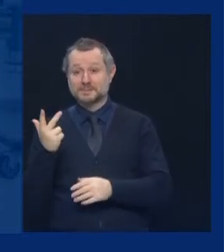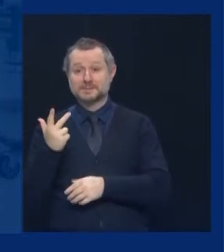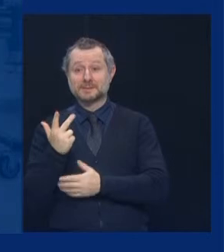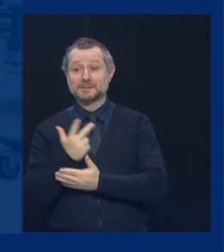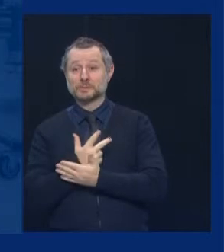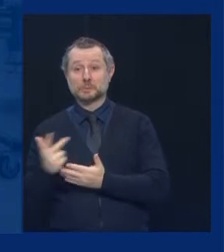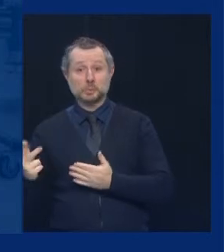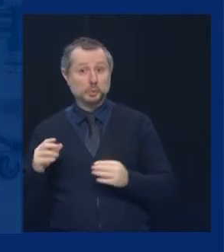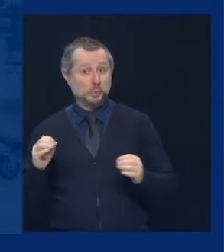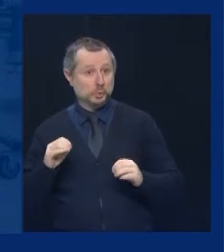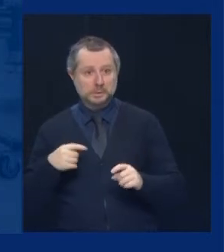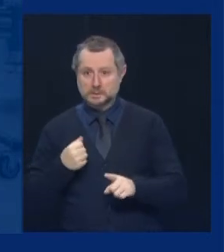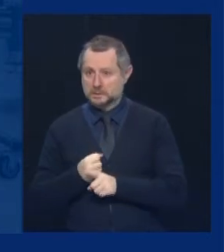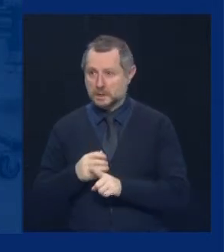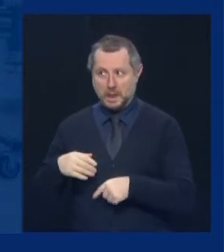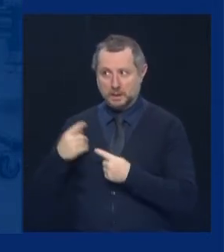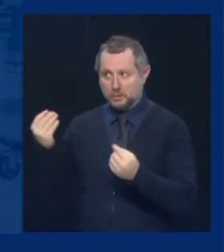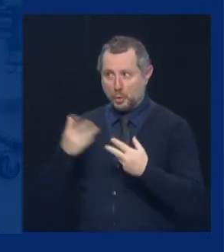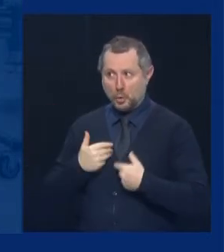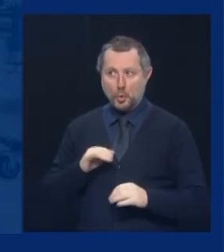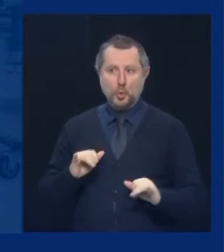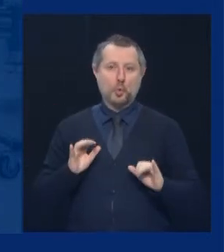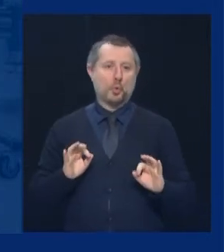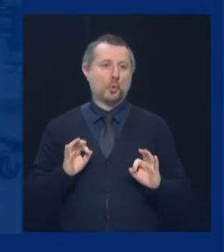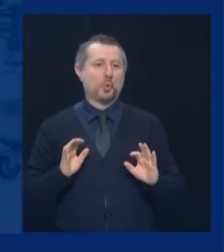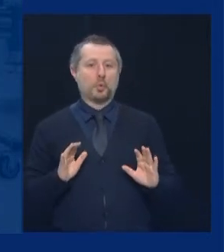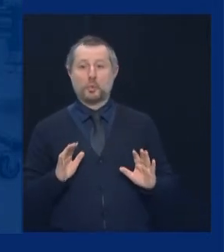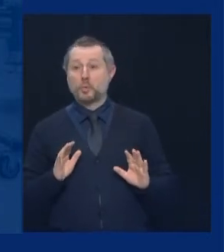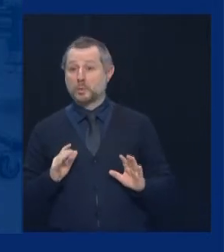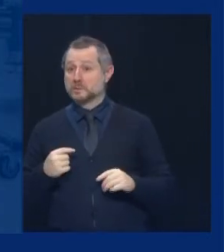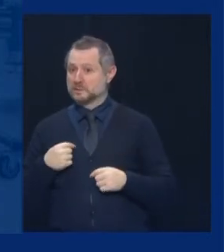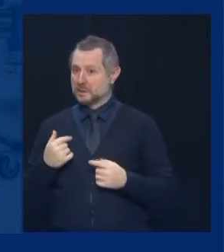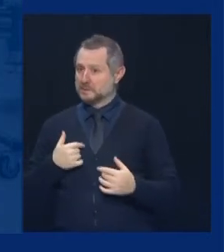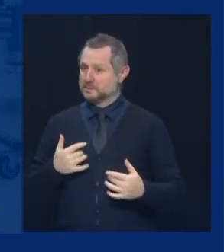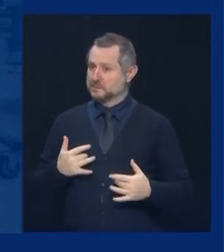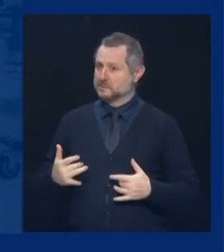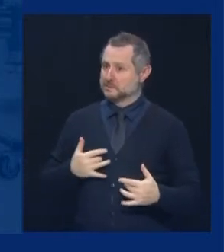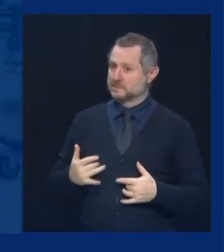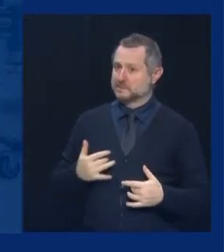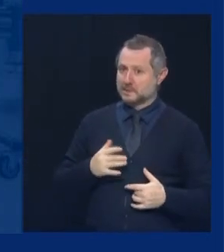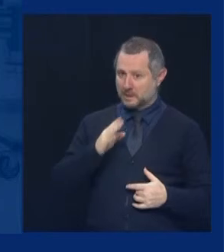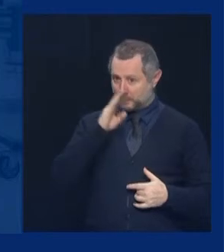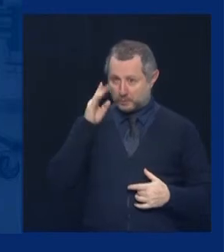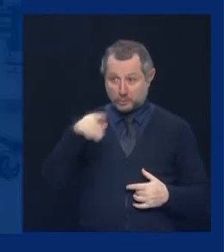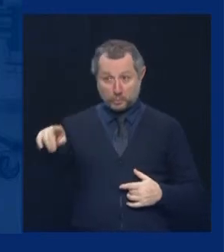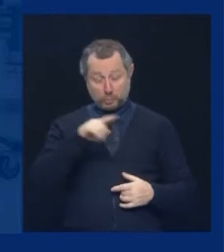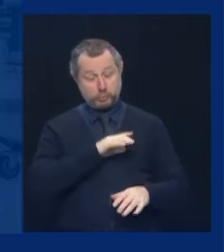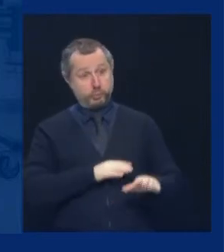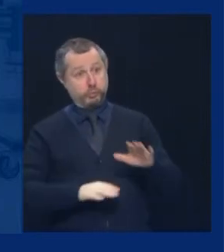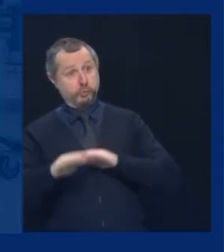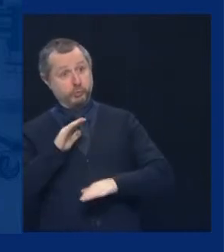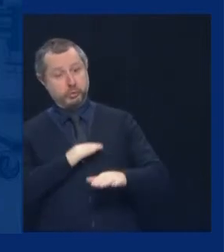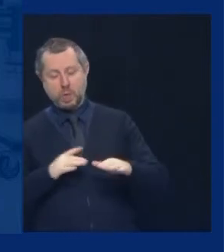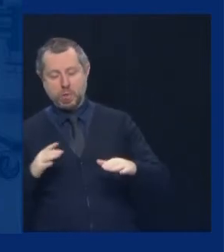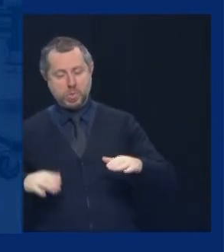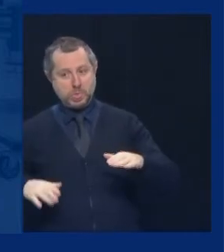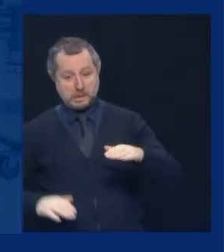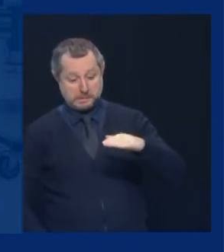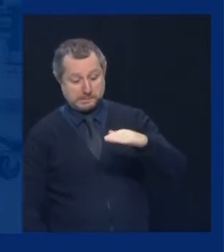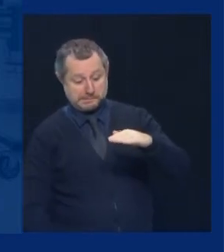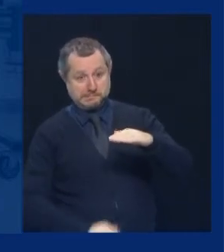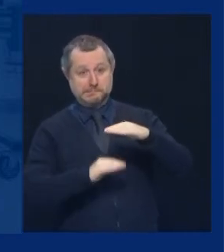THEY ARE WITHIN 21 DAYS, THREE